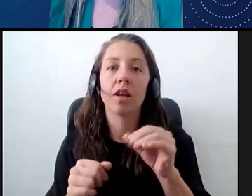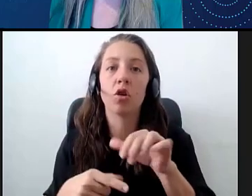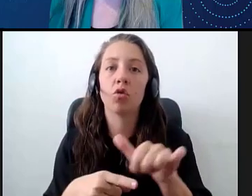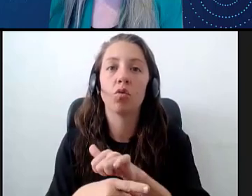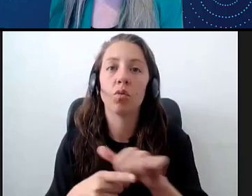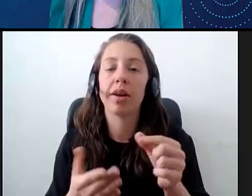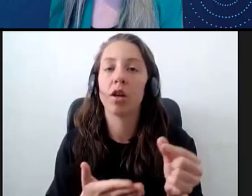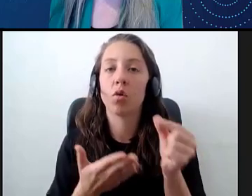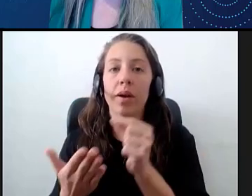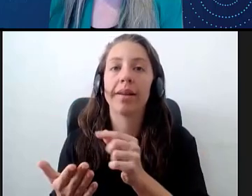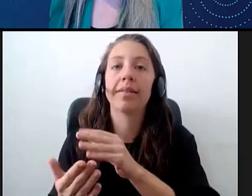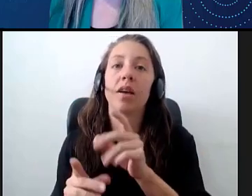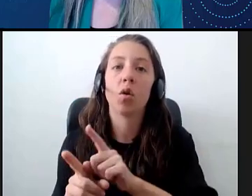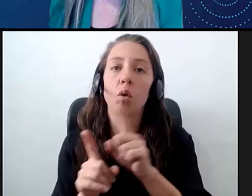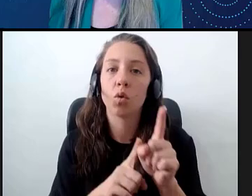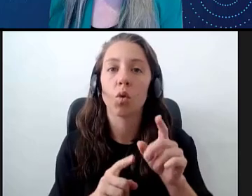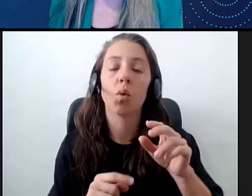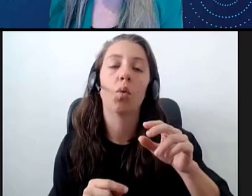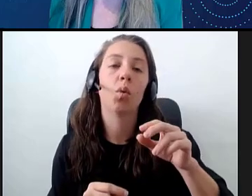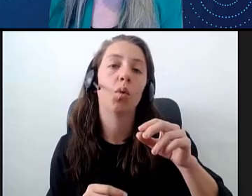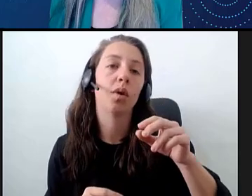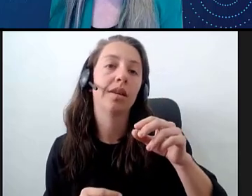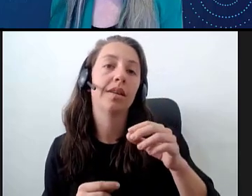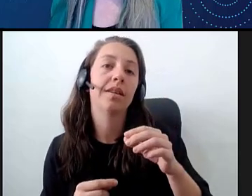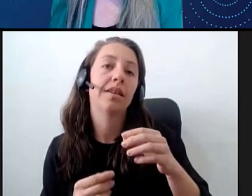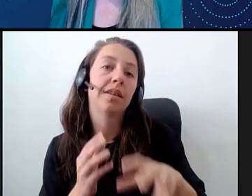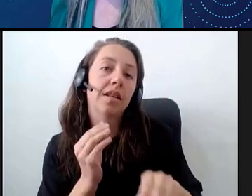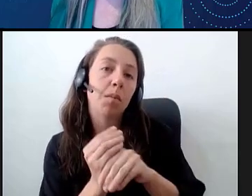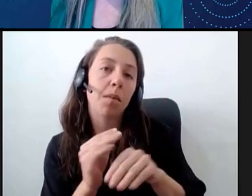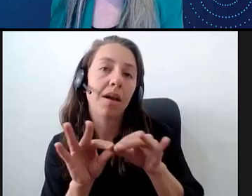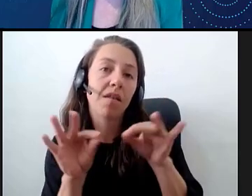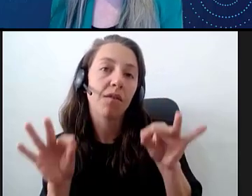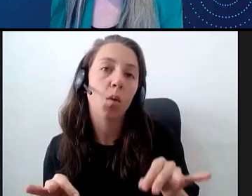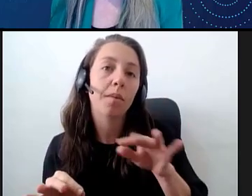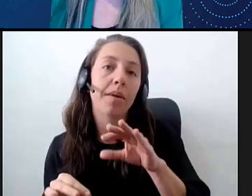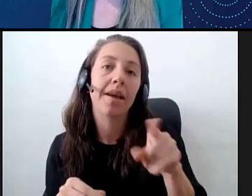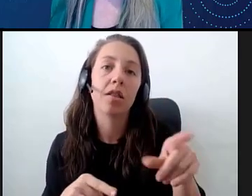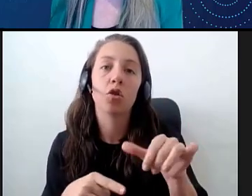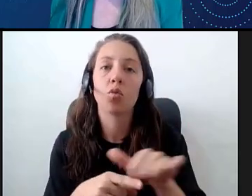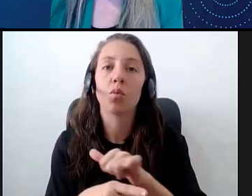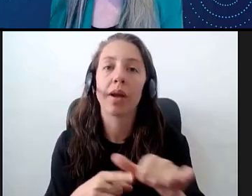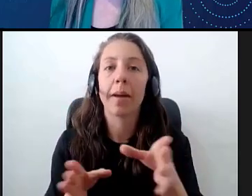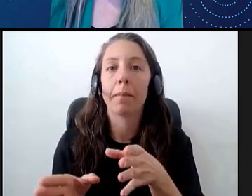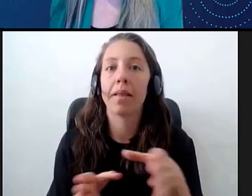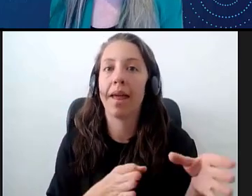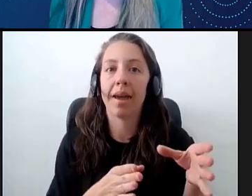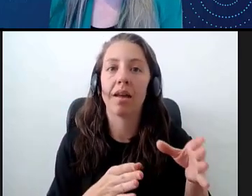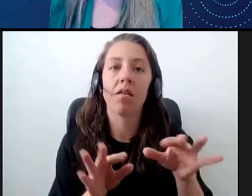and the PHS 398 research training plan form will be reflected in the new FORMS-I.